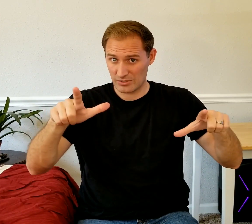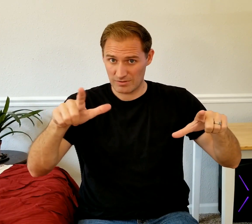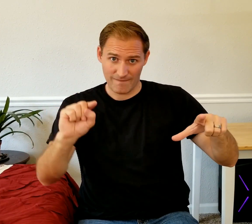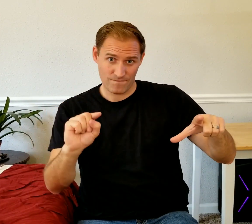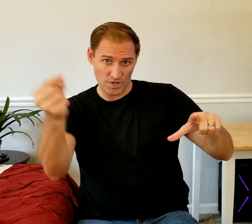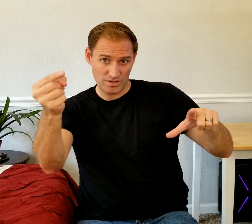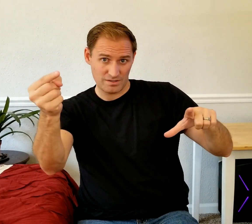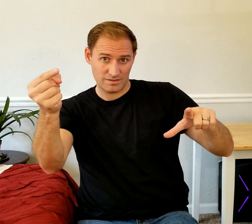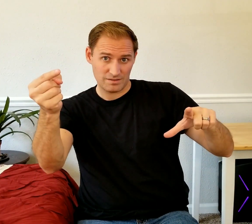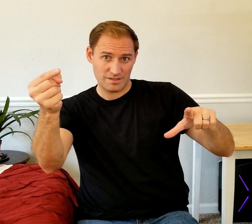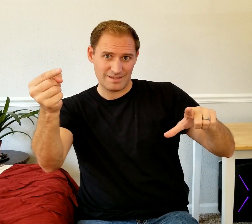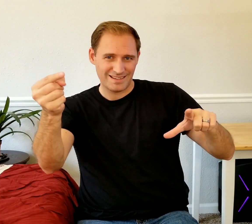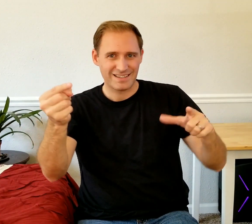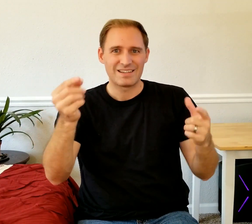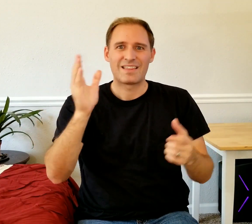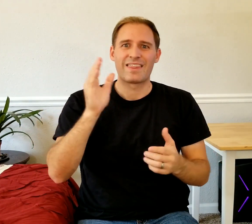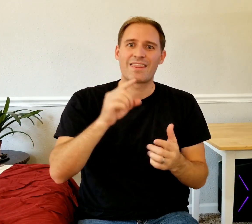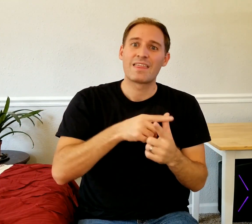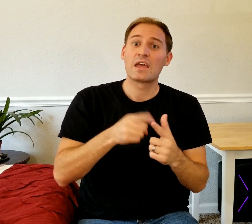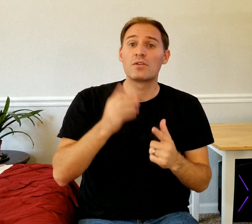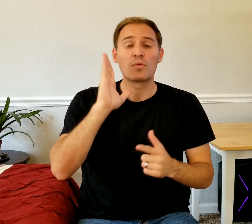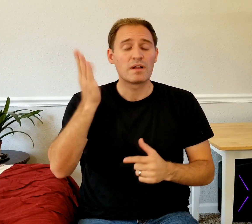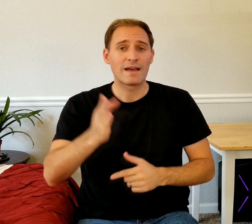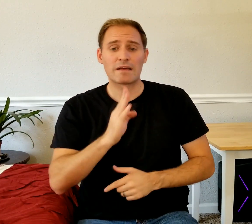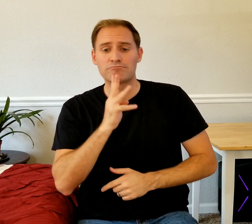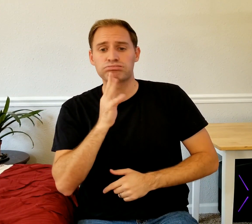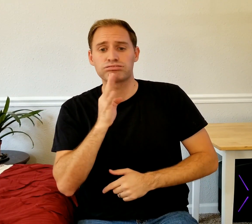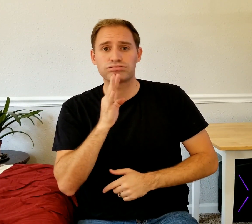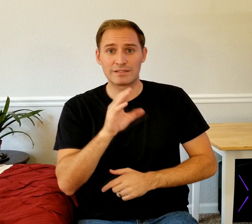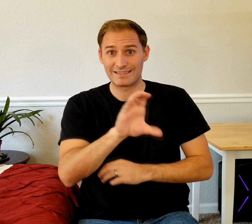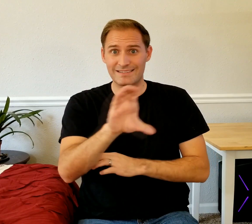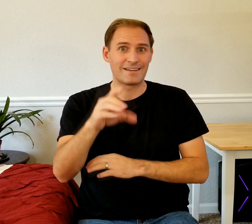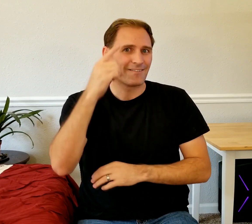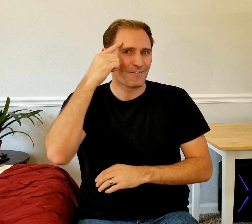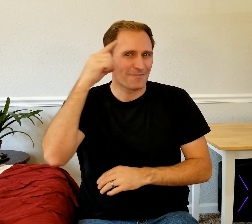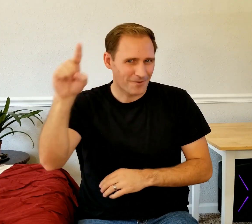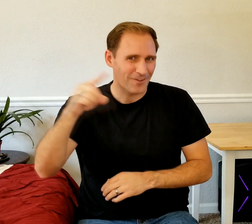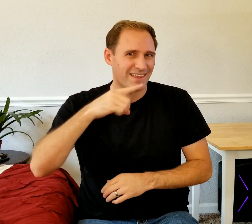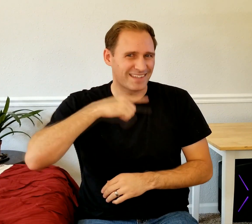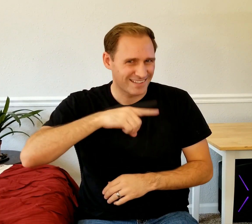first, and then voiced over and have closed captions for the hearing. Not only